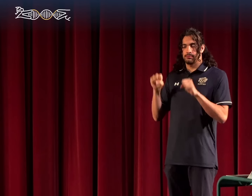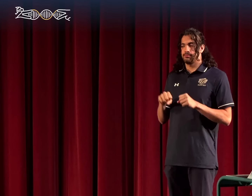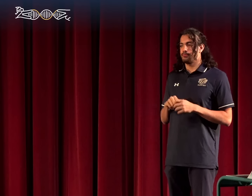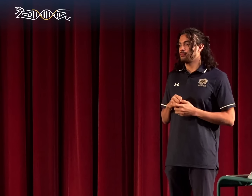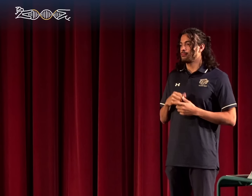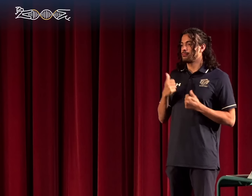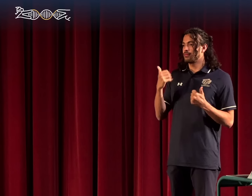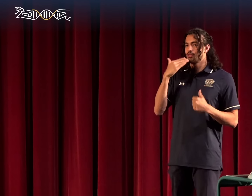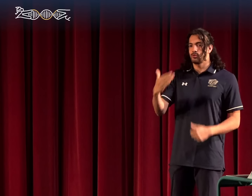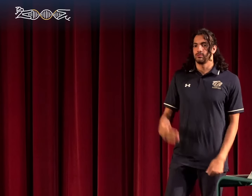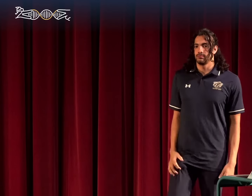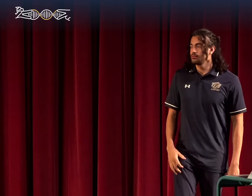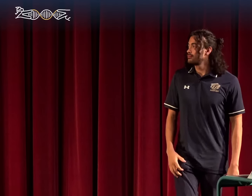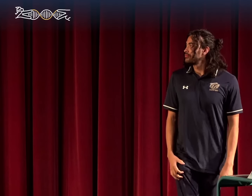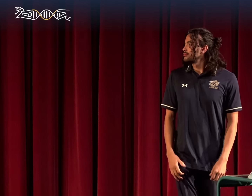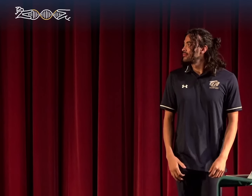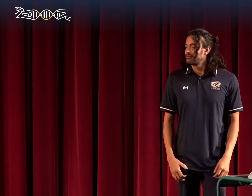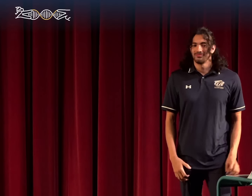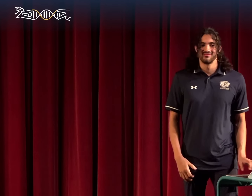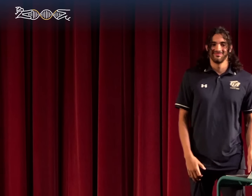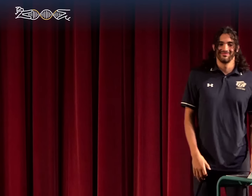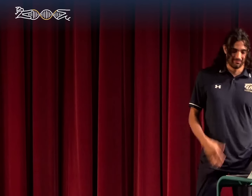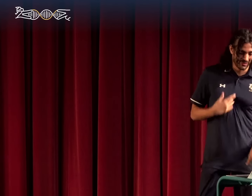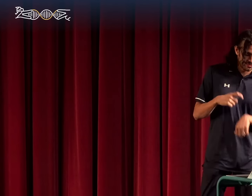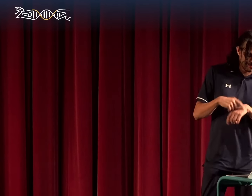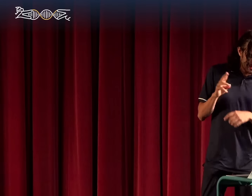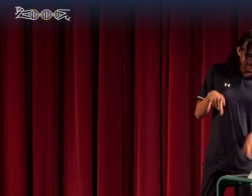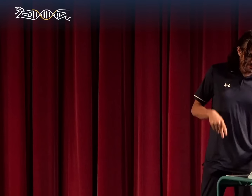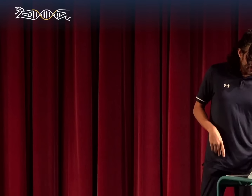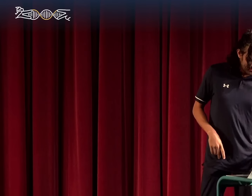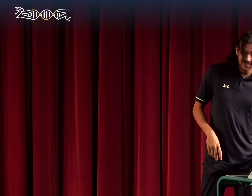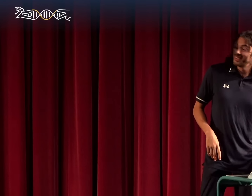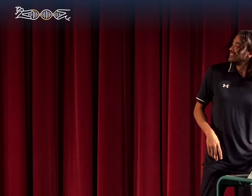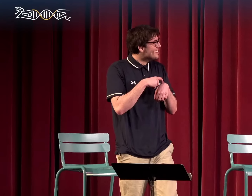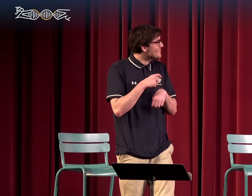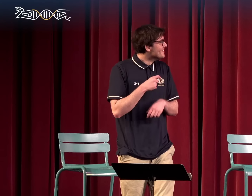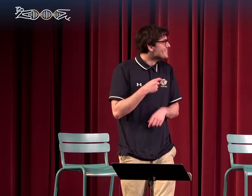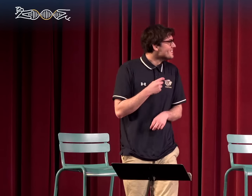inhibiting oppressive systems. Thank you with that, that's my time.